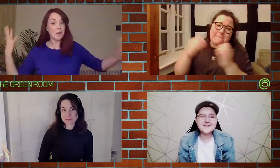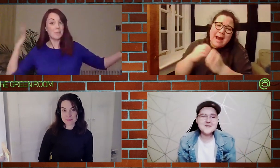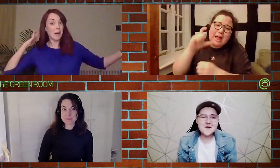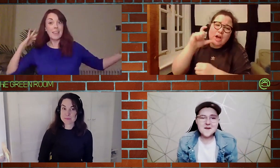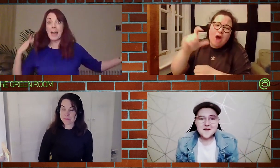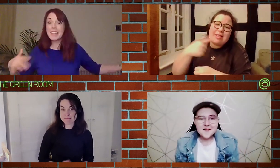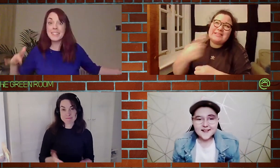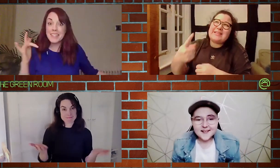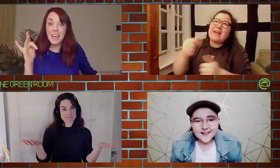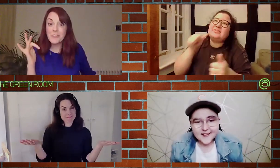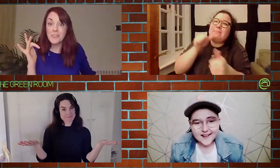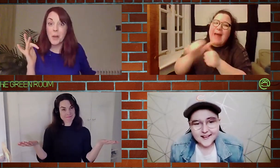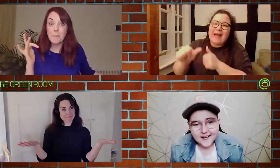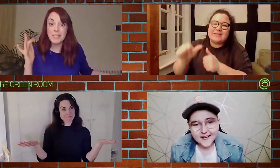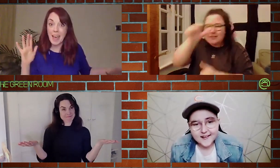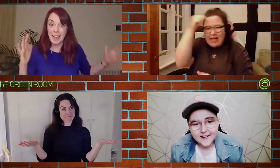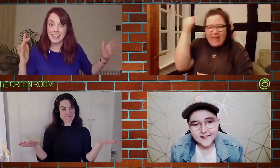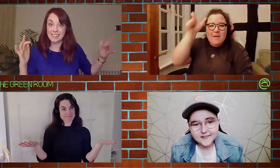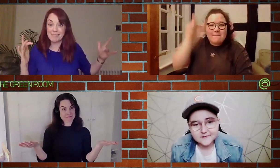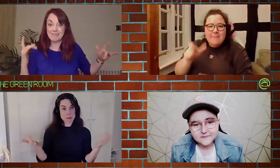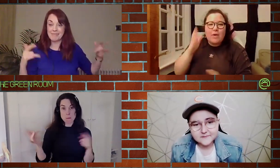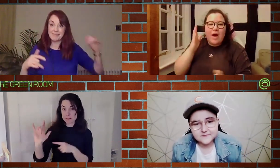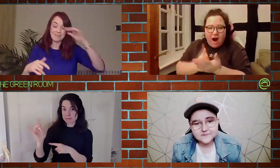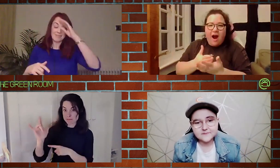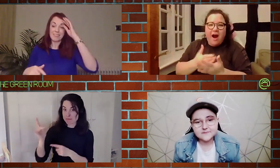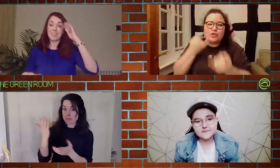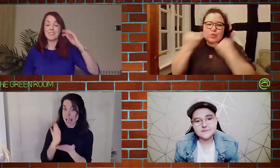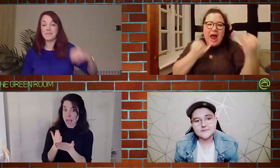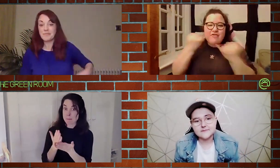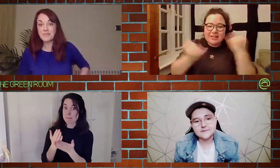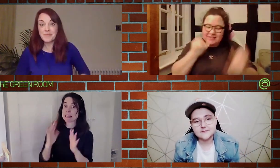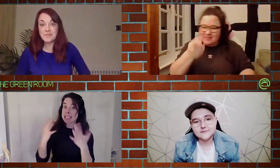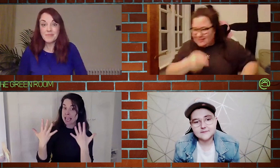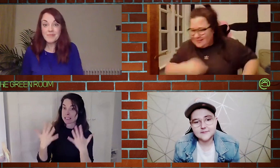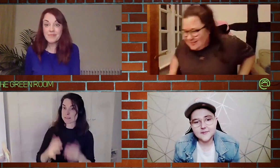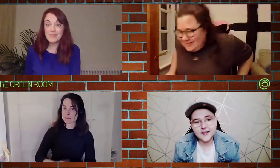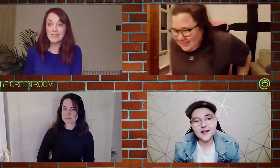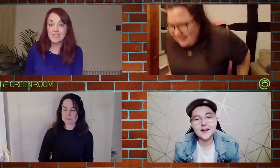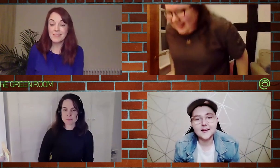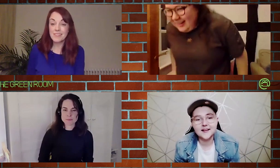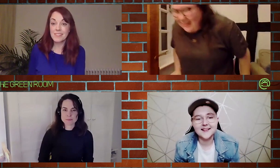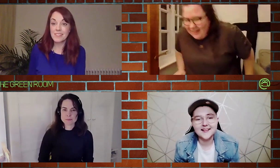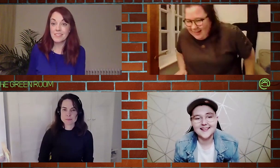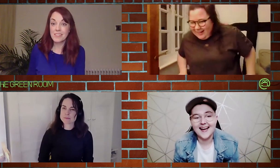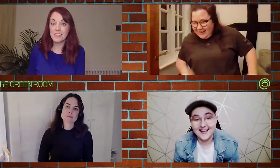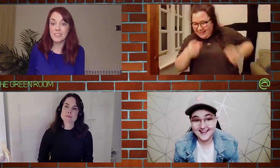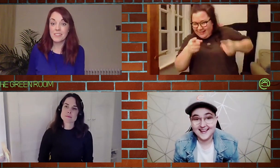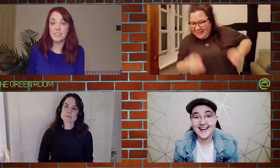But that is the sign for the number 10. BW: Billy Connolly said that clever people swear a lot.